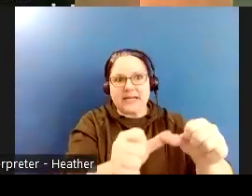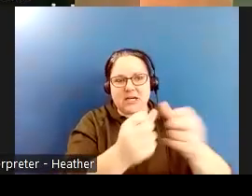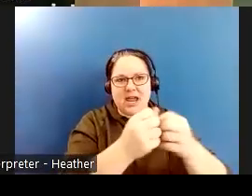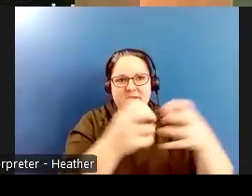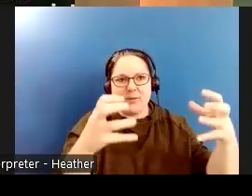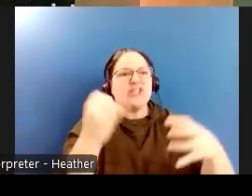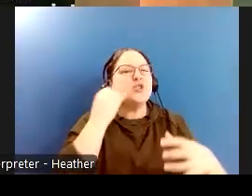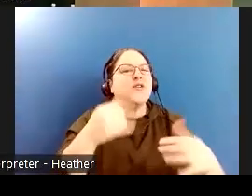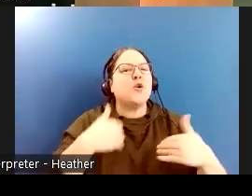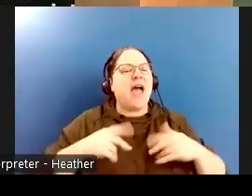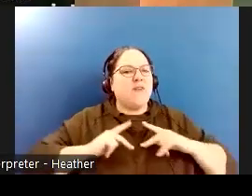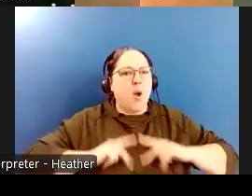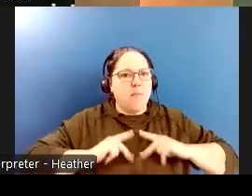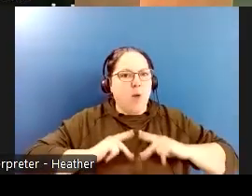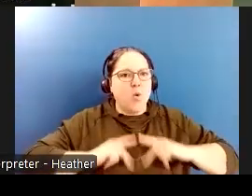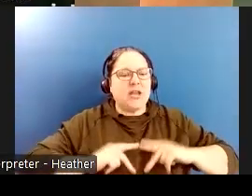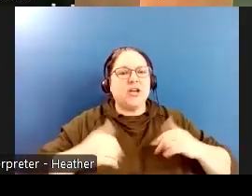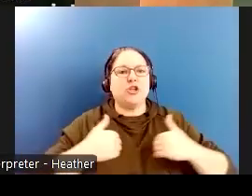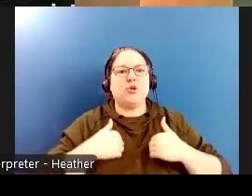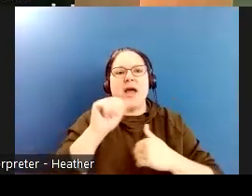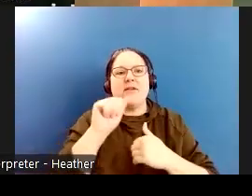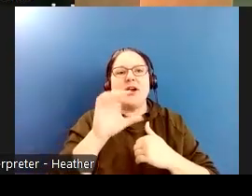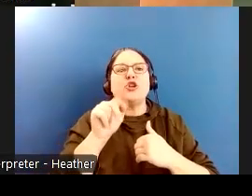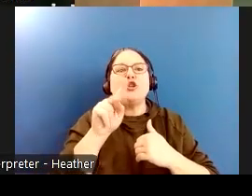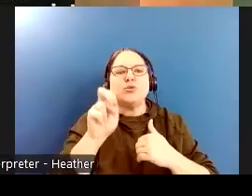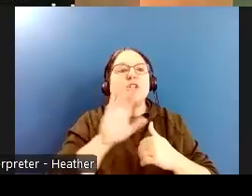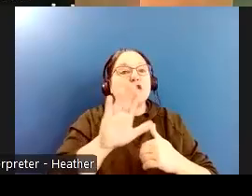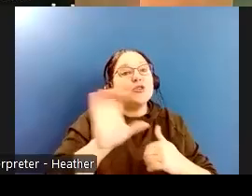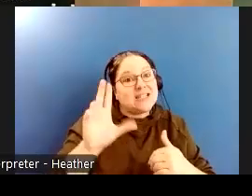or something and it's acute inflammation, will your CRP rise? Yes, it will. Will will you to be